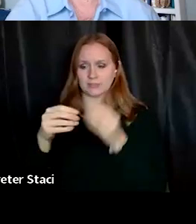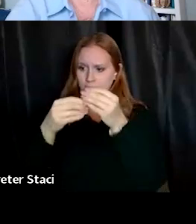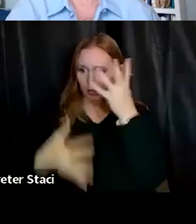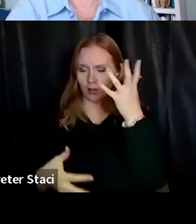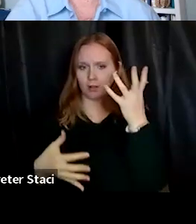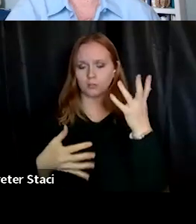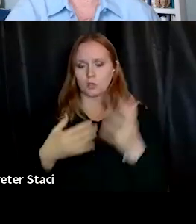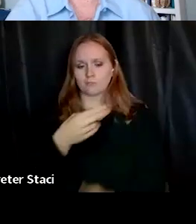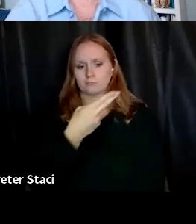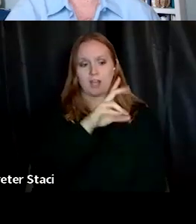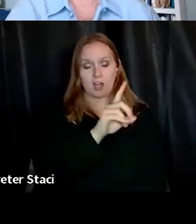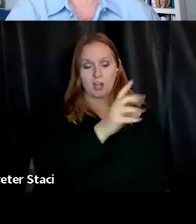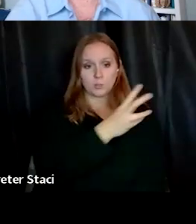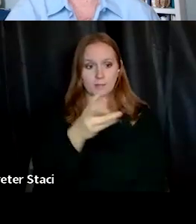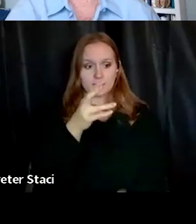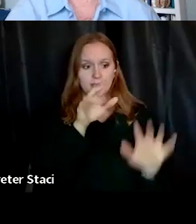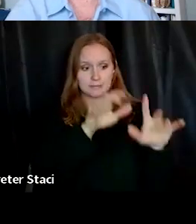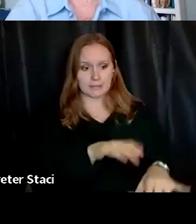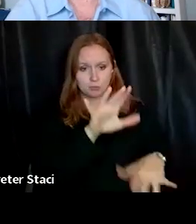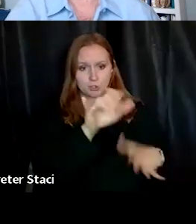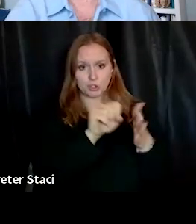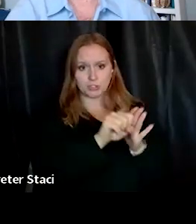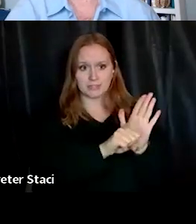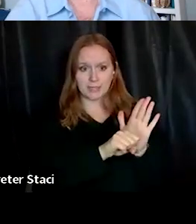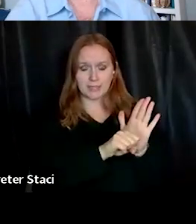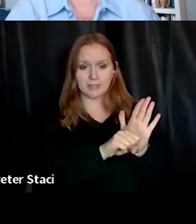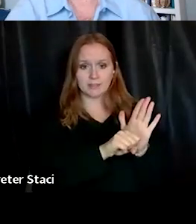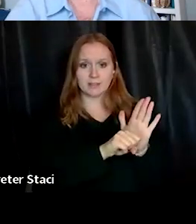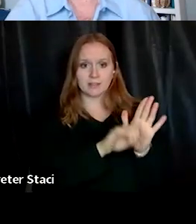type in your state, it will list out the different CoCs